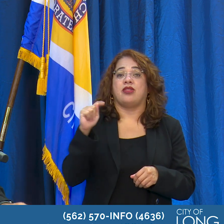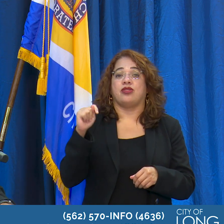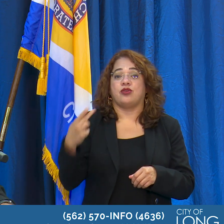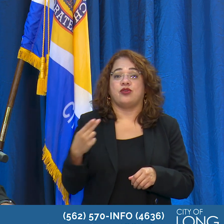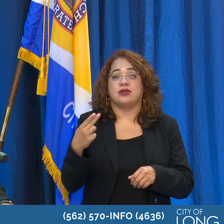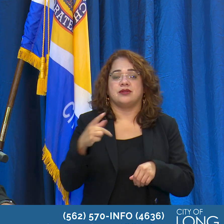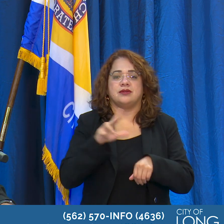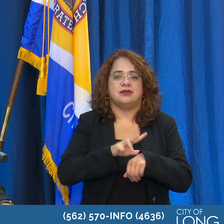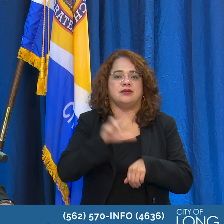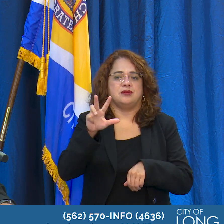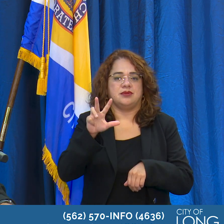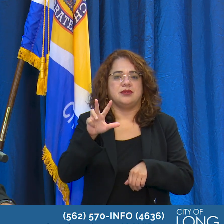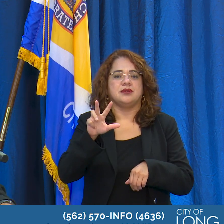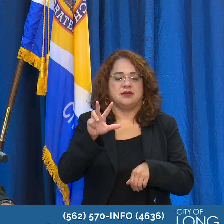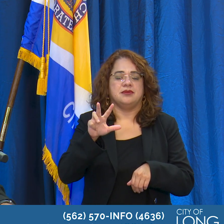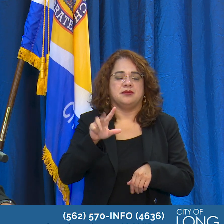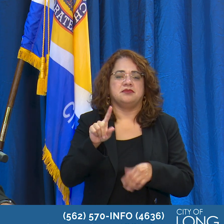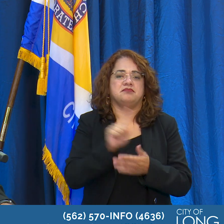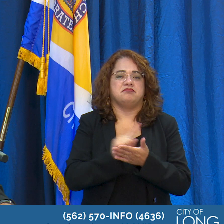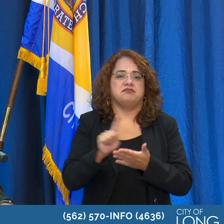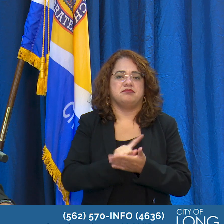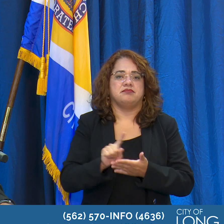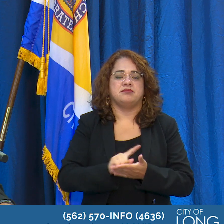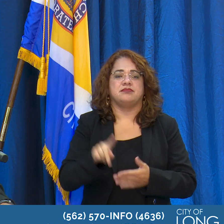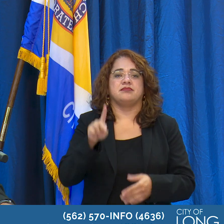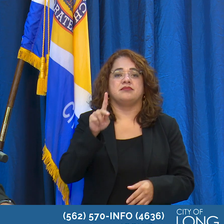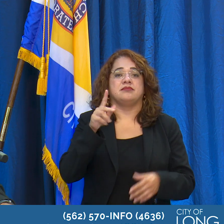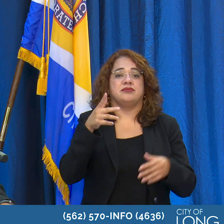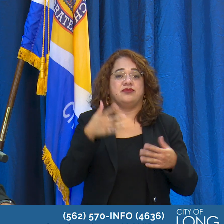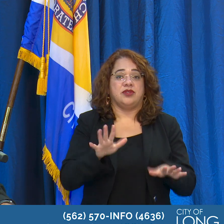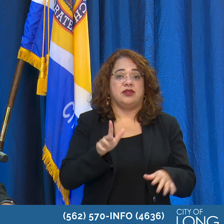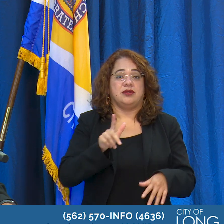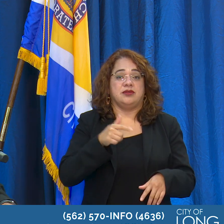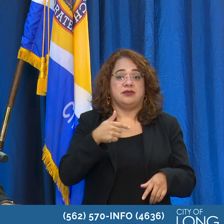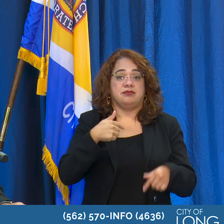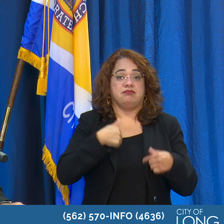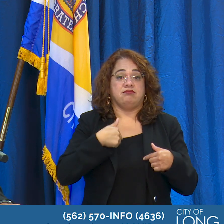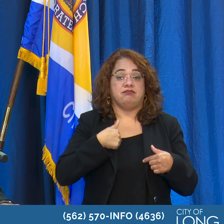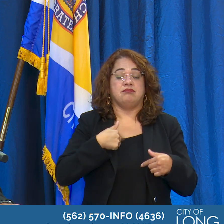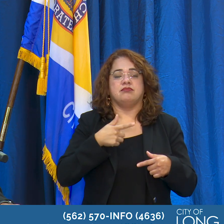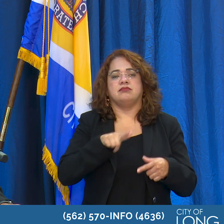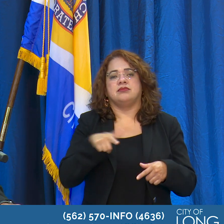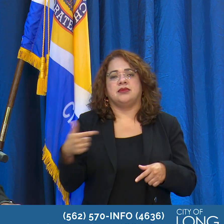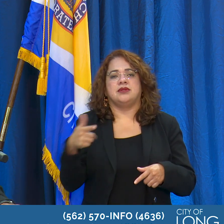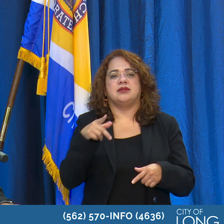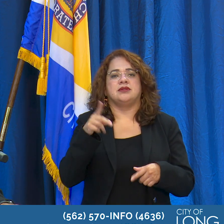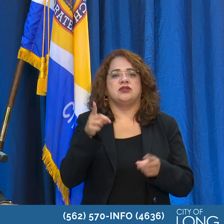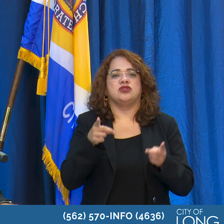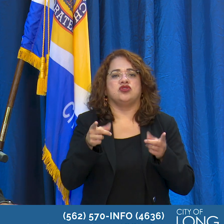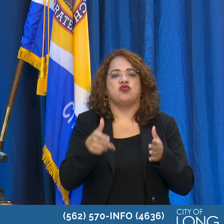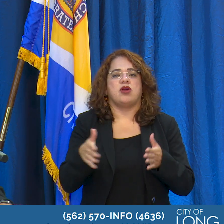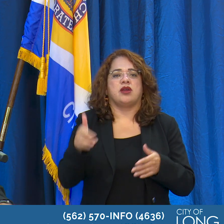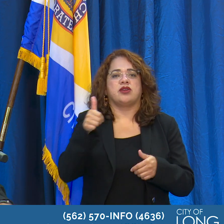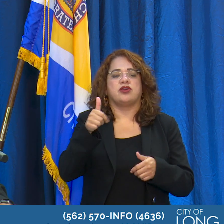Our director of the Health Department, Kelly Colopy, will also be following me and of course we're gonna have our spanish translation